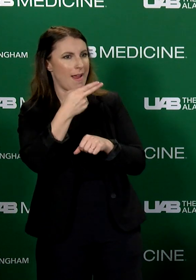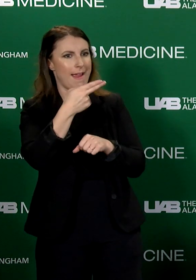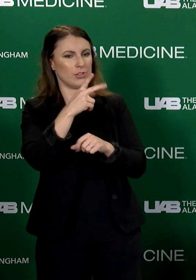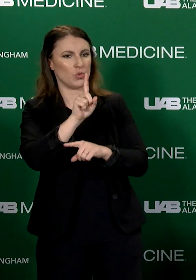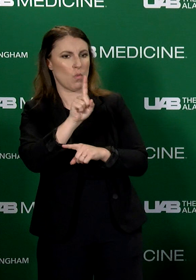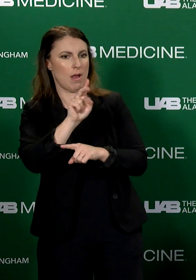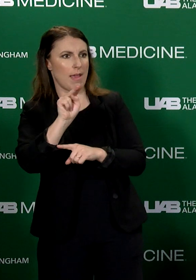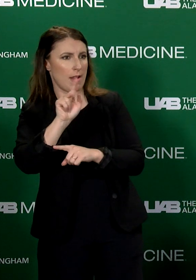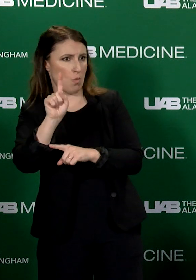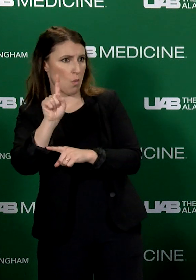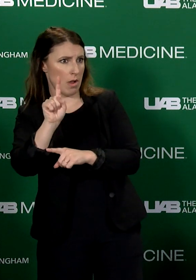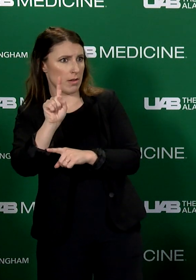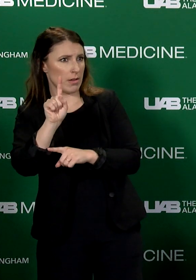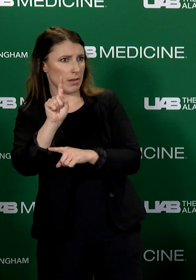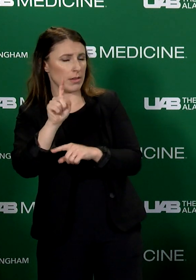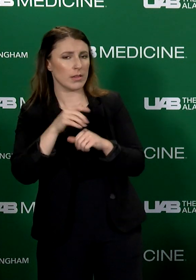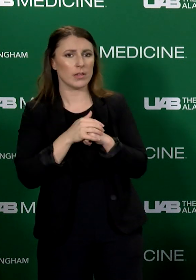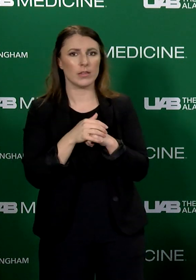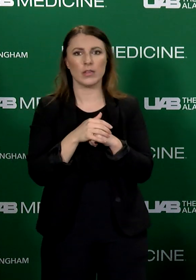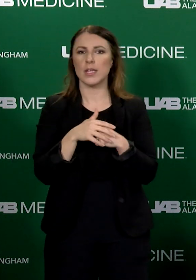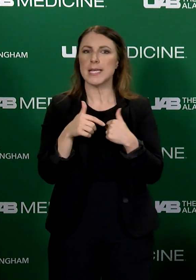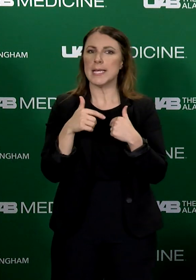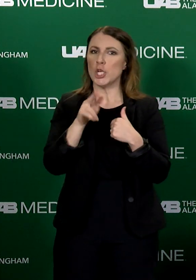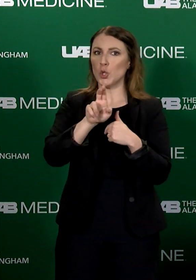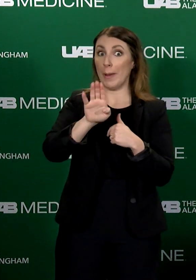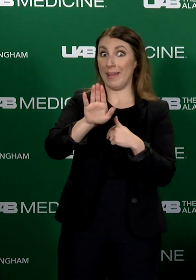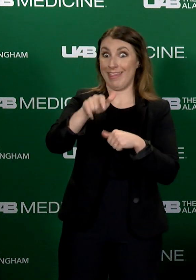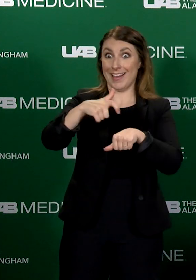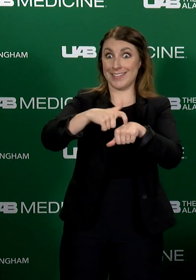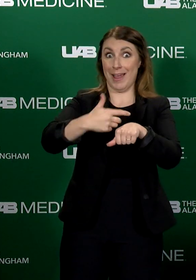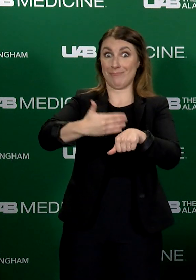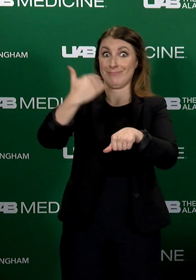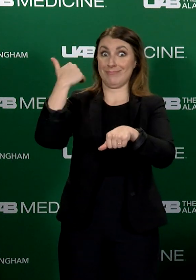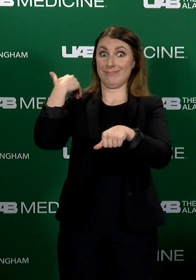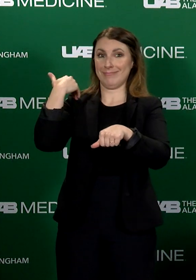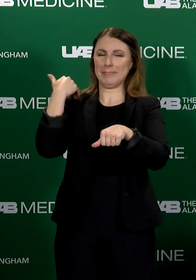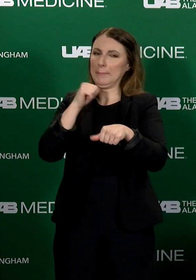so I will tell you I was not at UAB at that time I cannot answer that question